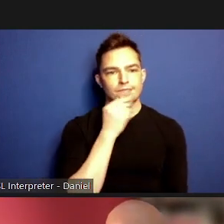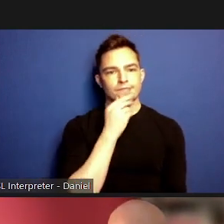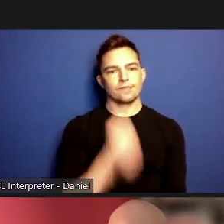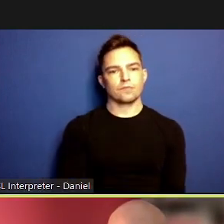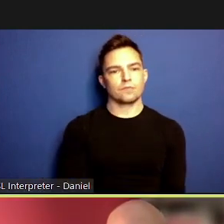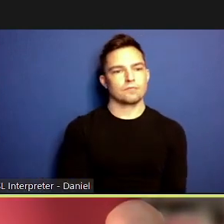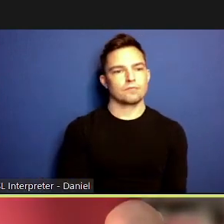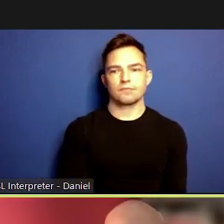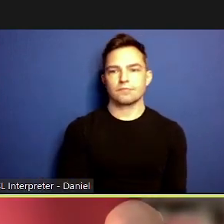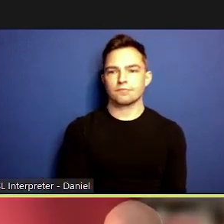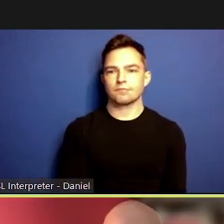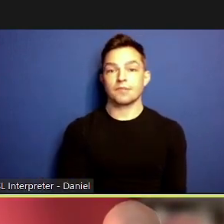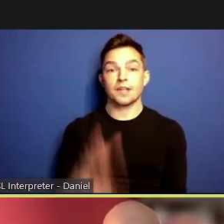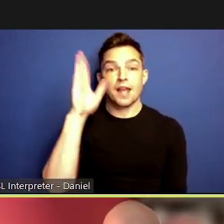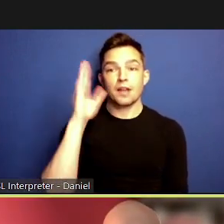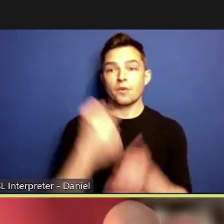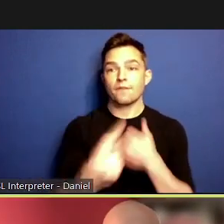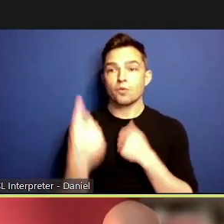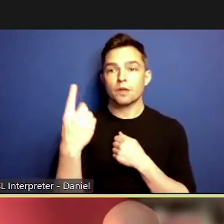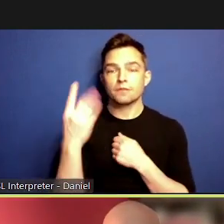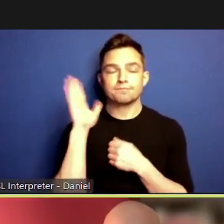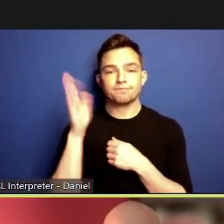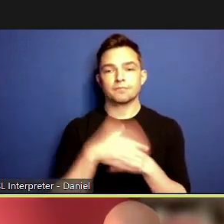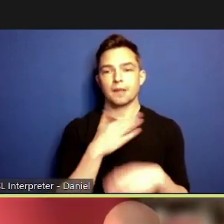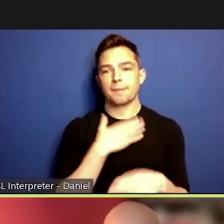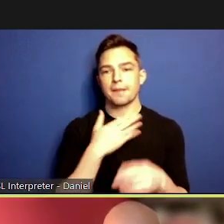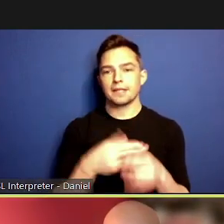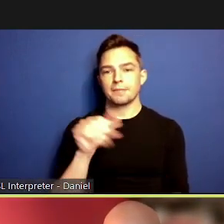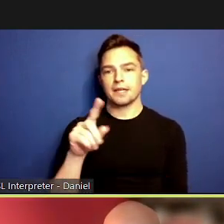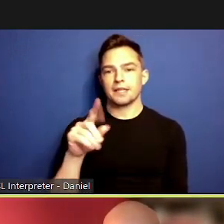Hello, everybody. My name is Idil Abdillahi,